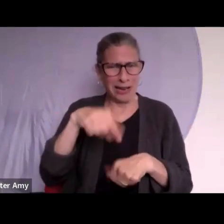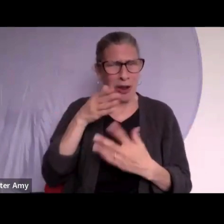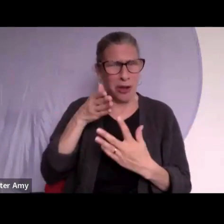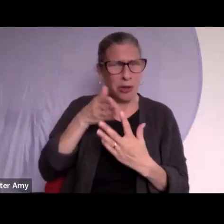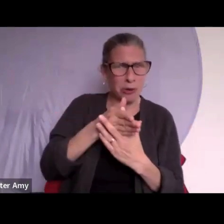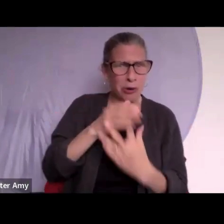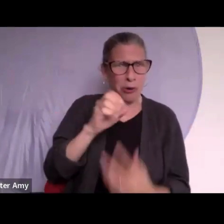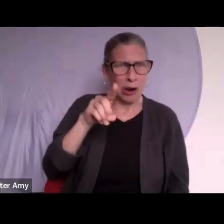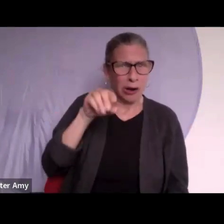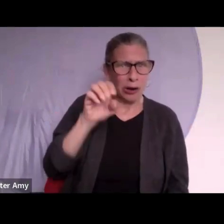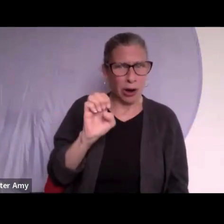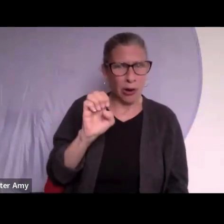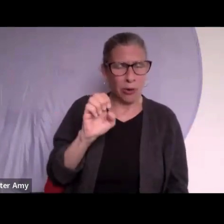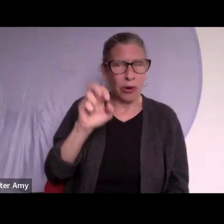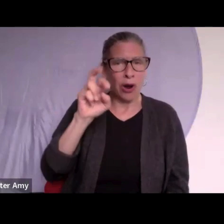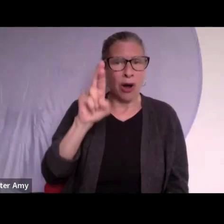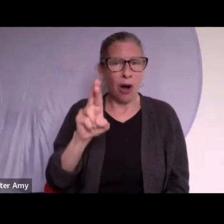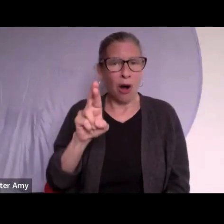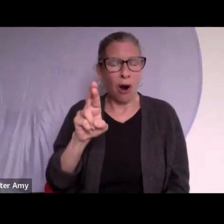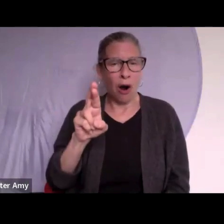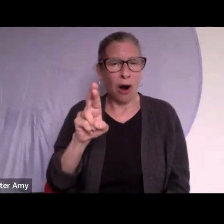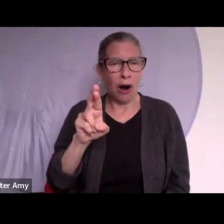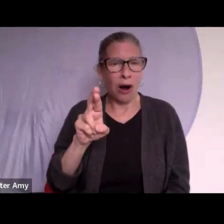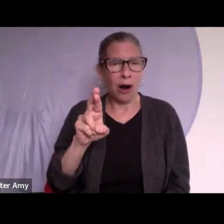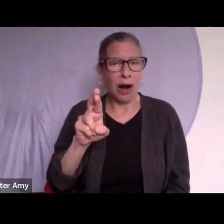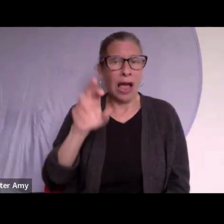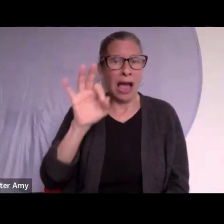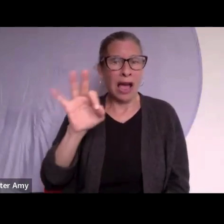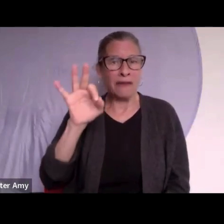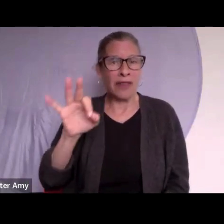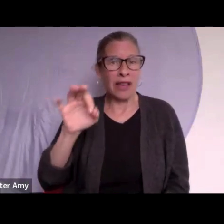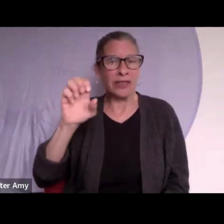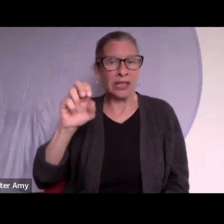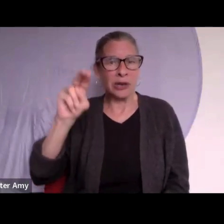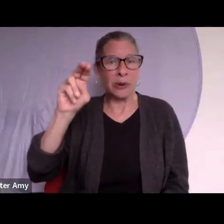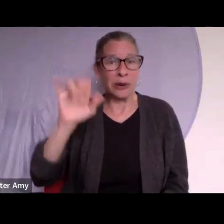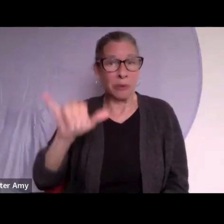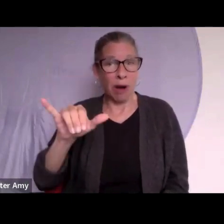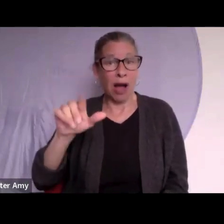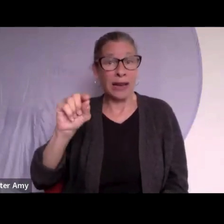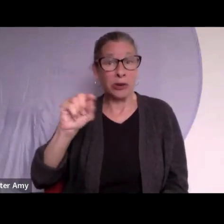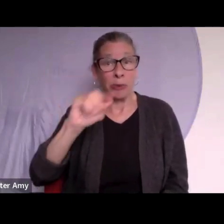there's RFFCUNY20 which gives you 20% off, I say